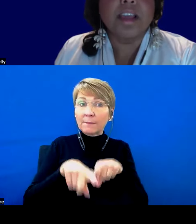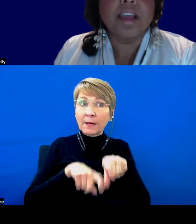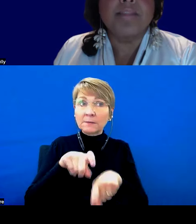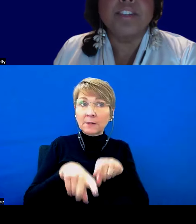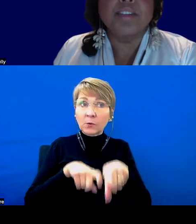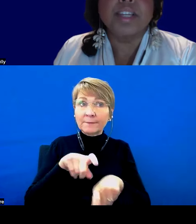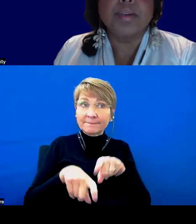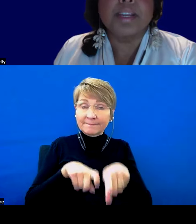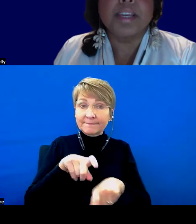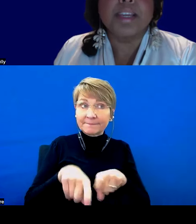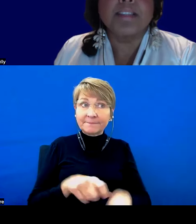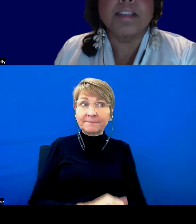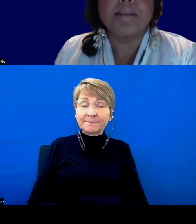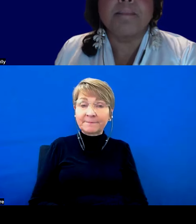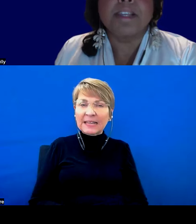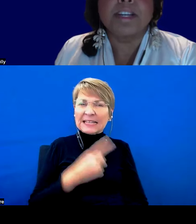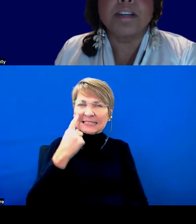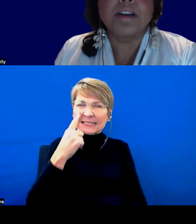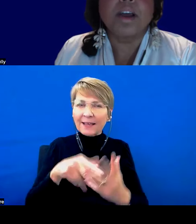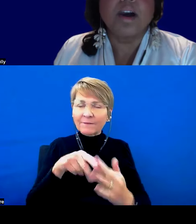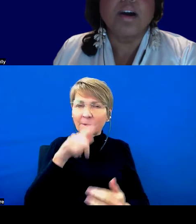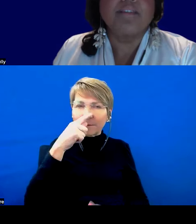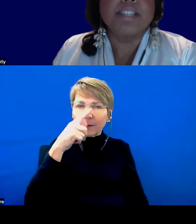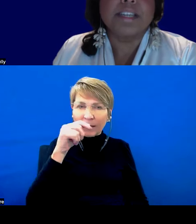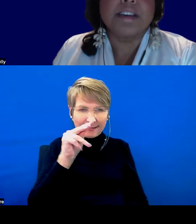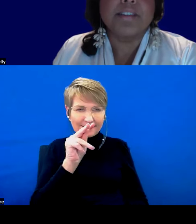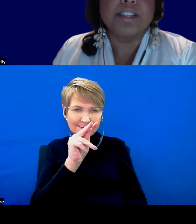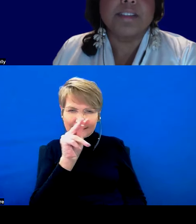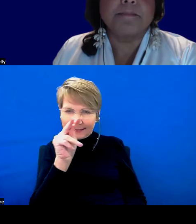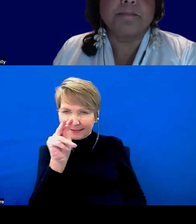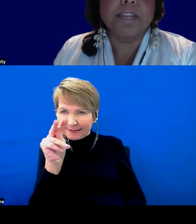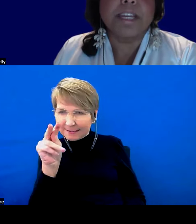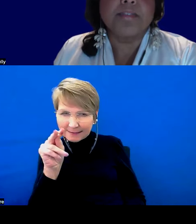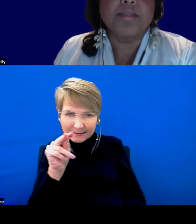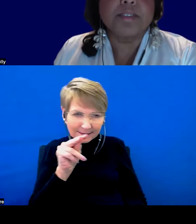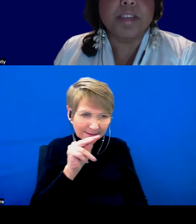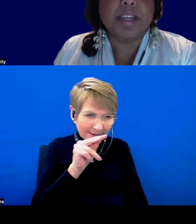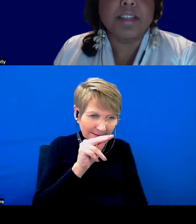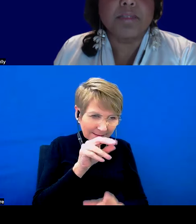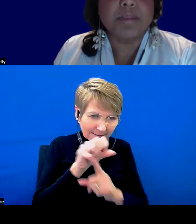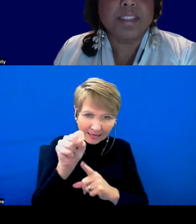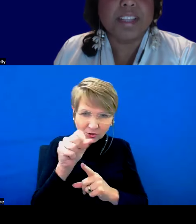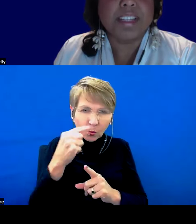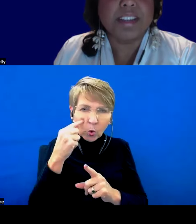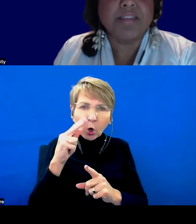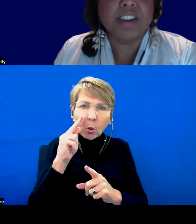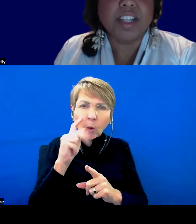and visual acuity is a measure of detail vision. It is it is represented in a fraction